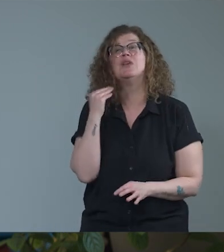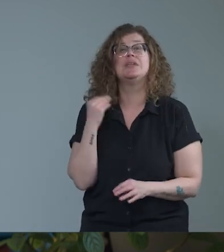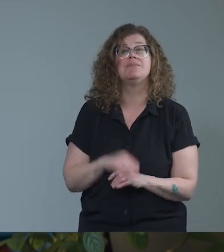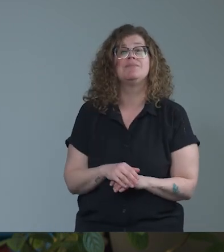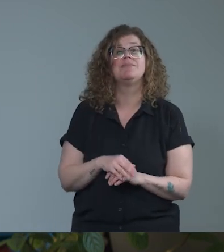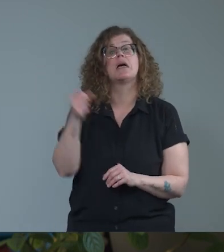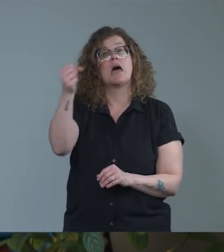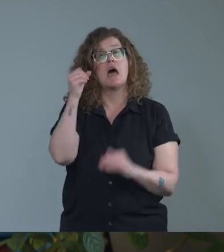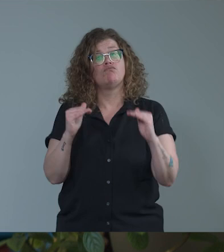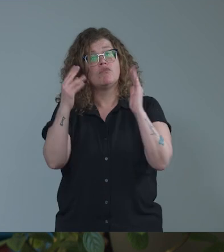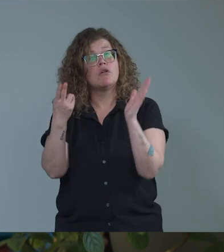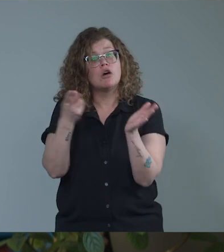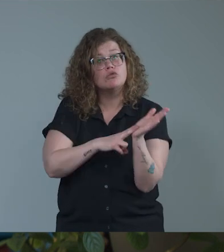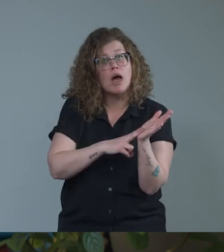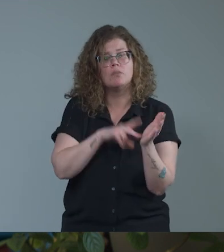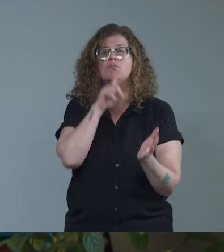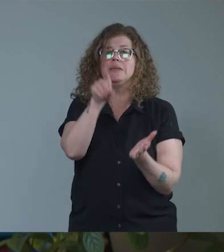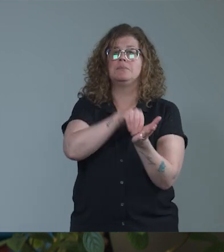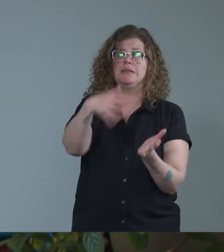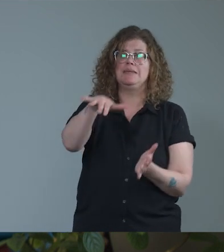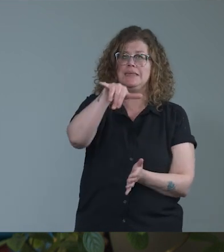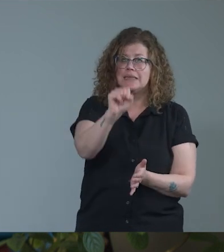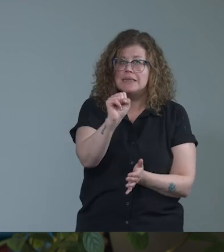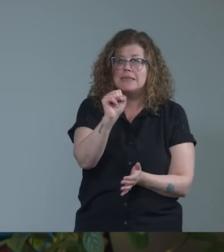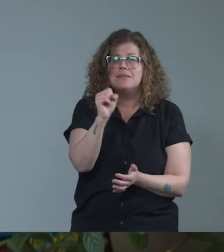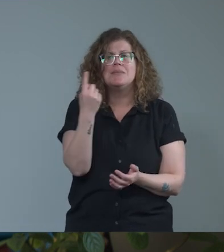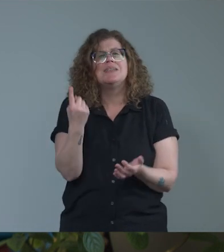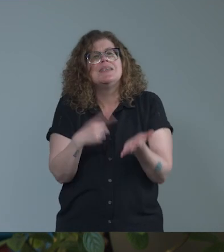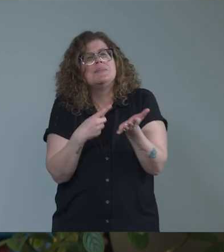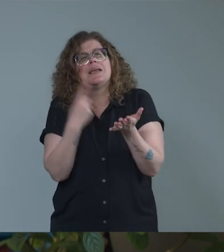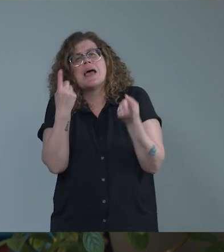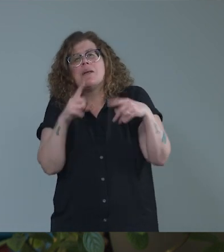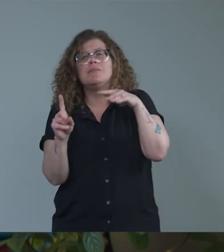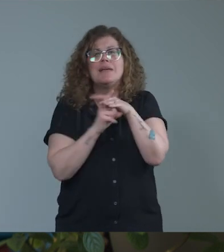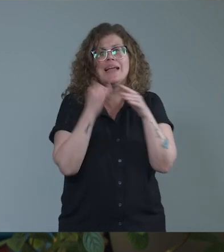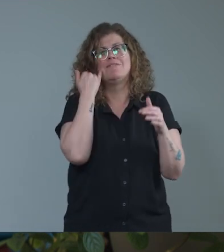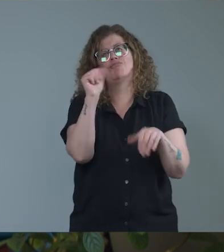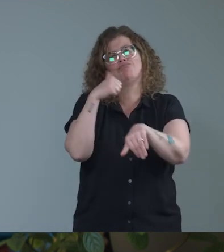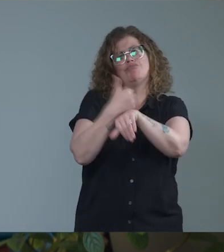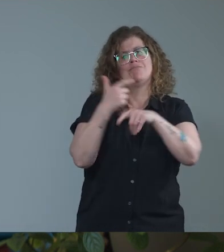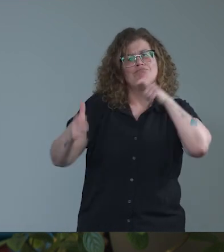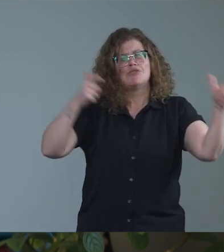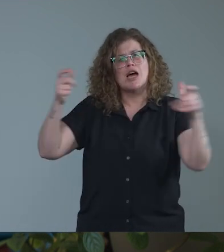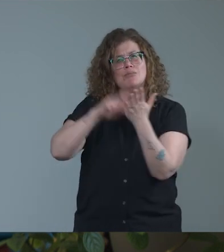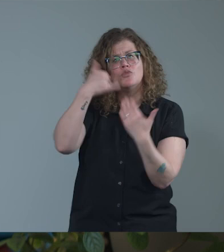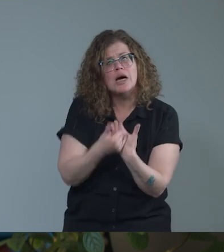item. Most of them are freestanding. So I had to hire different specialties, special people, specialities